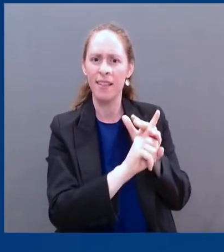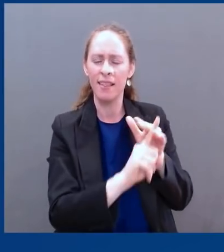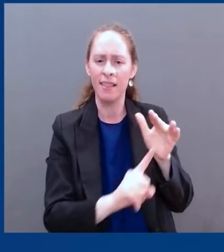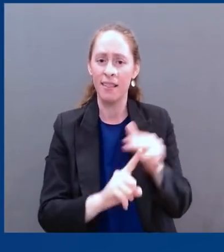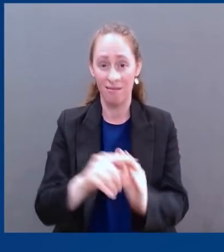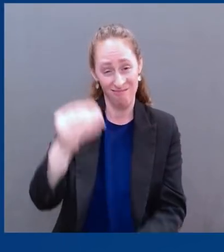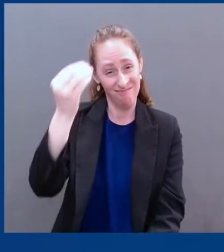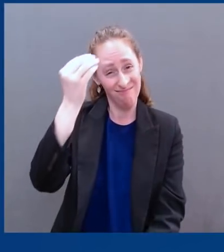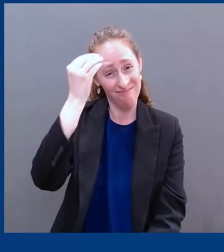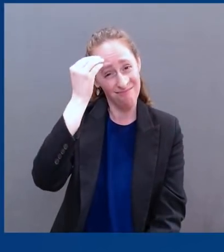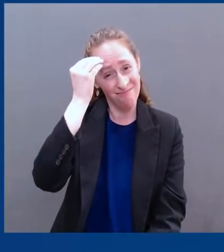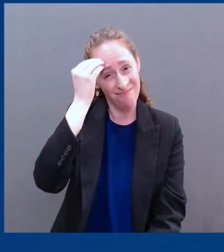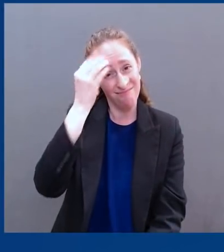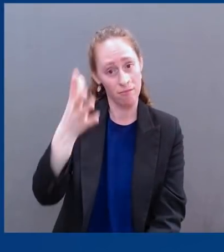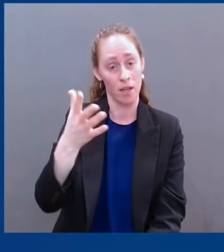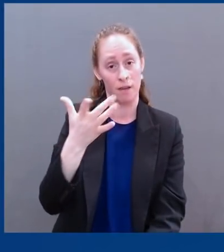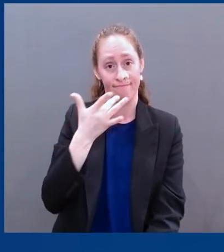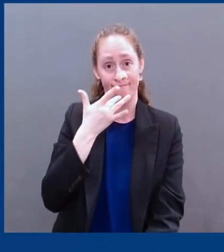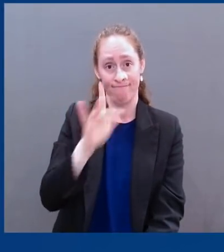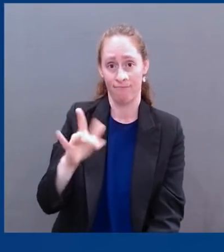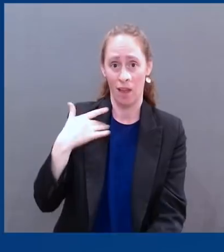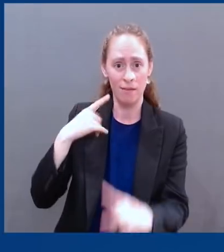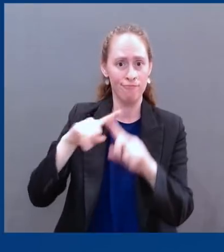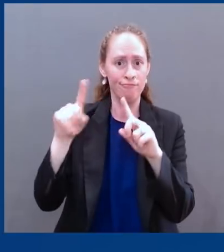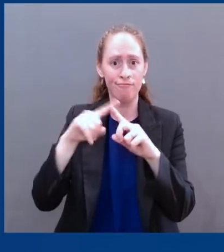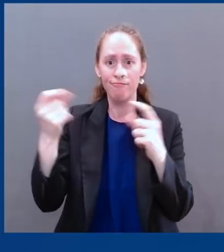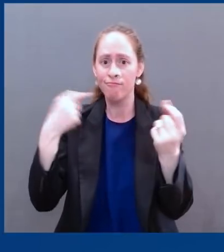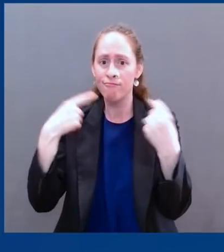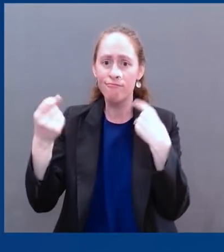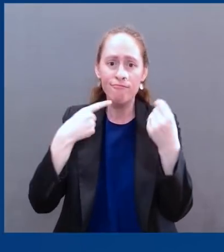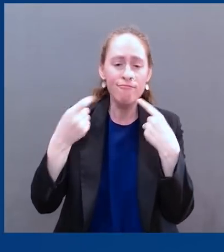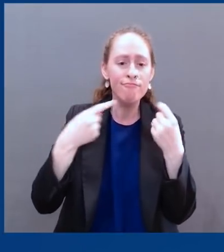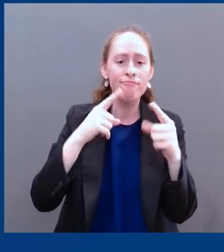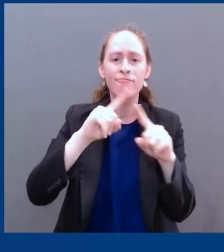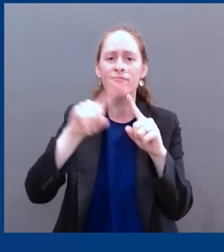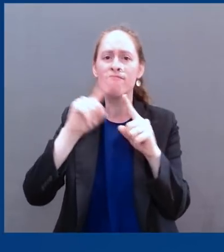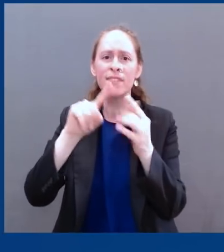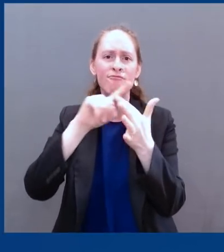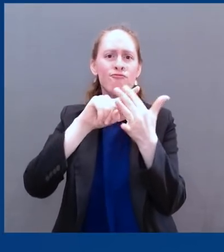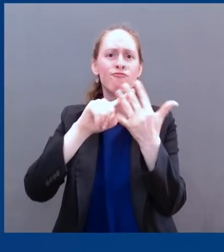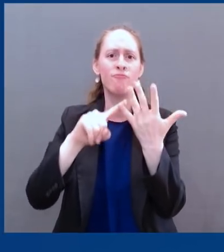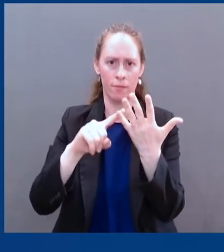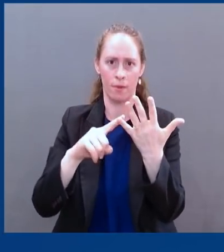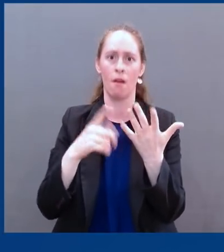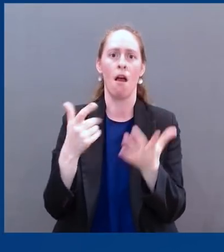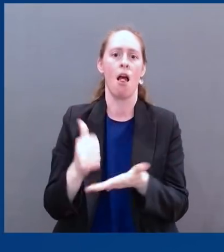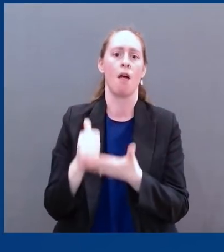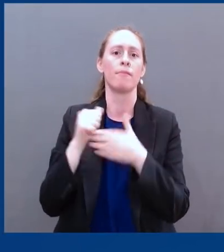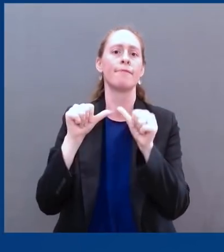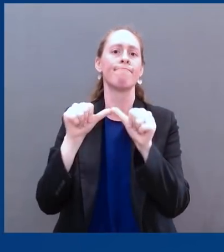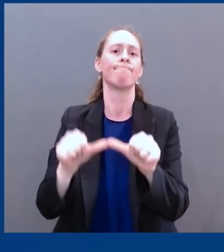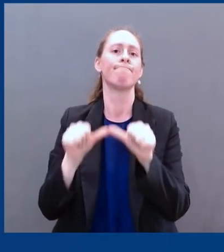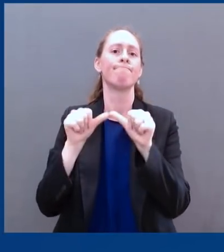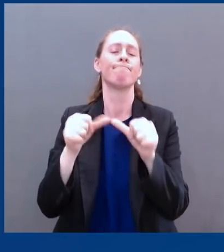and others that they've maintained their efficacy against the variants as they've arrer- -- as they've arisen.